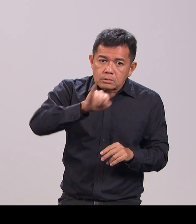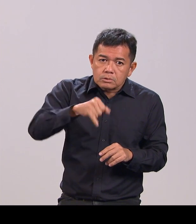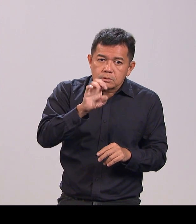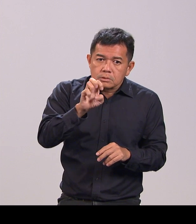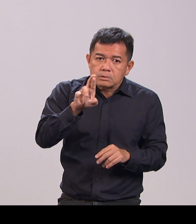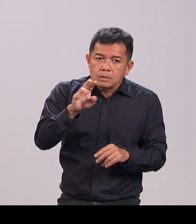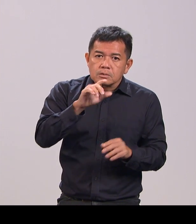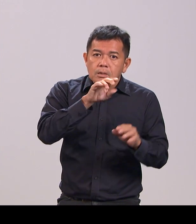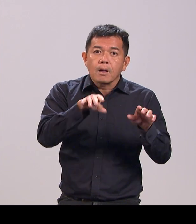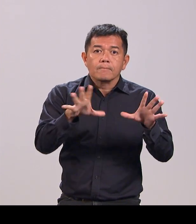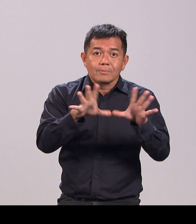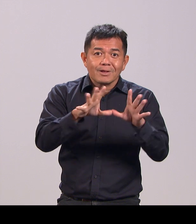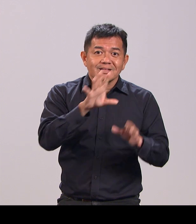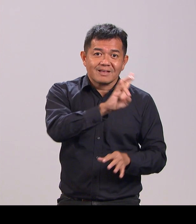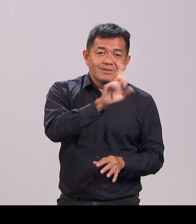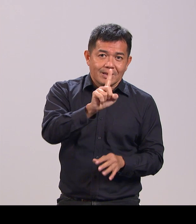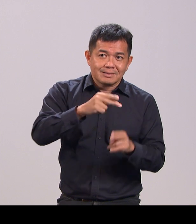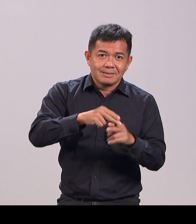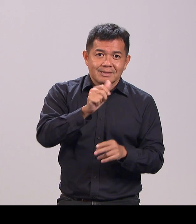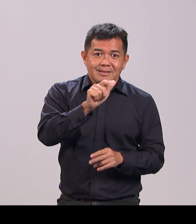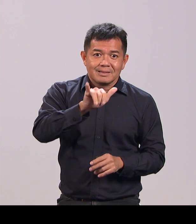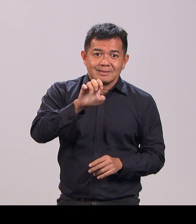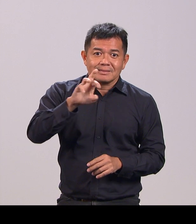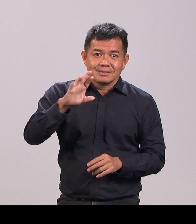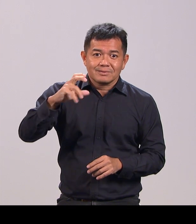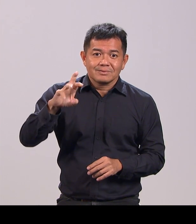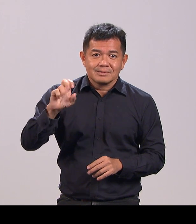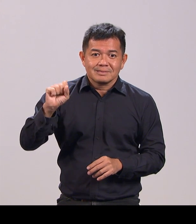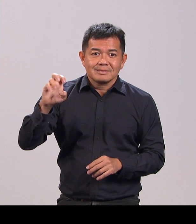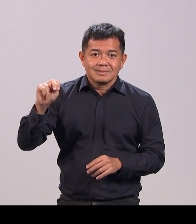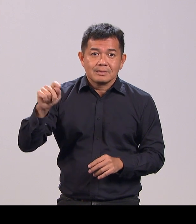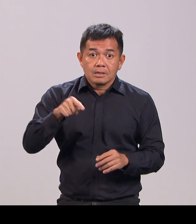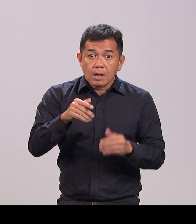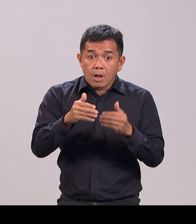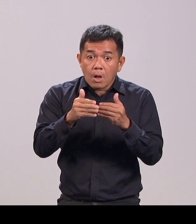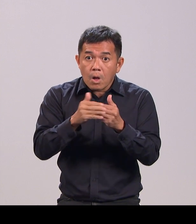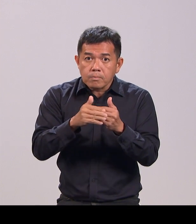Jurong Town Corporation (JTC) decided instead, don't knock it down. Renovate it, launch it as an incubator.